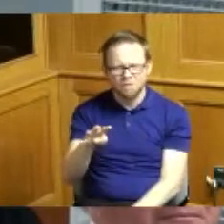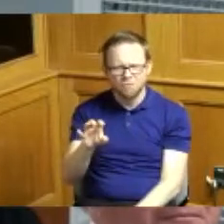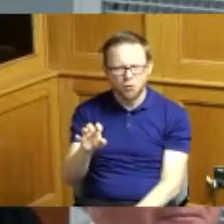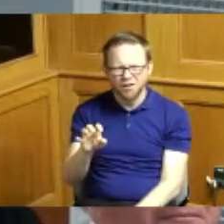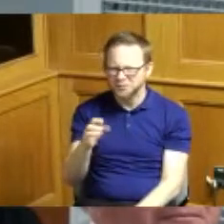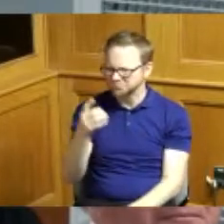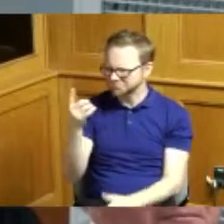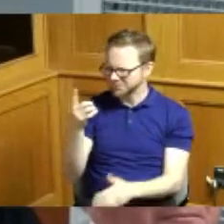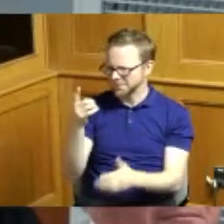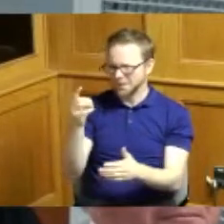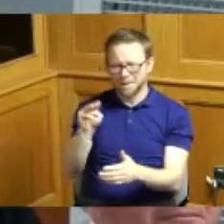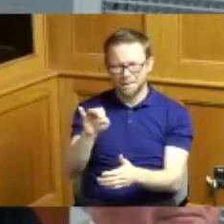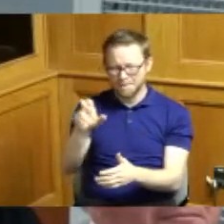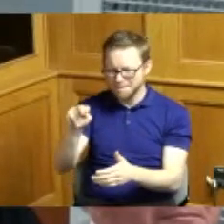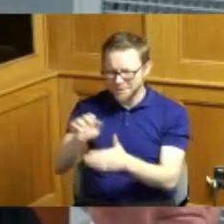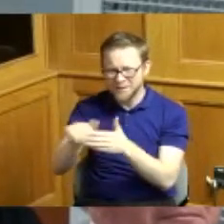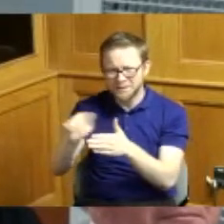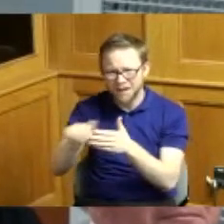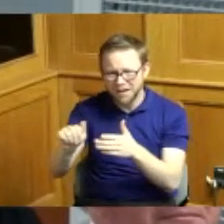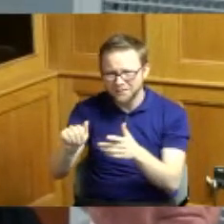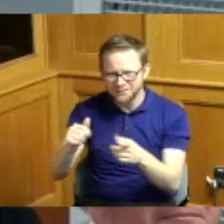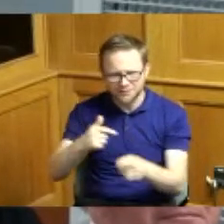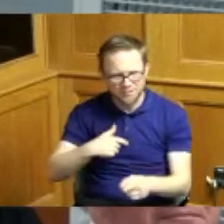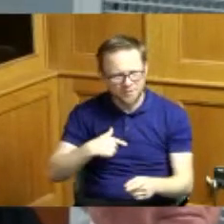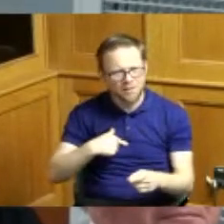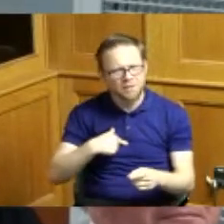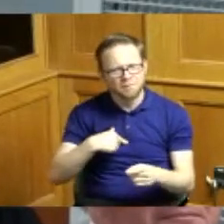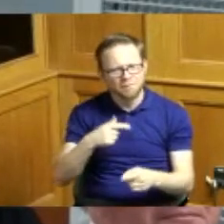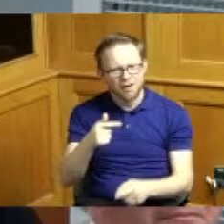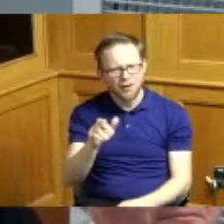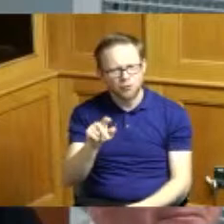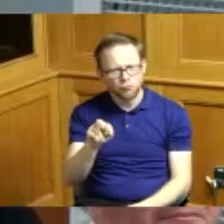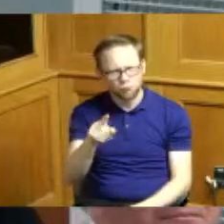until to my grandkids start getting grown so why we keep getting these bills added up